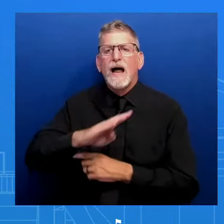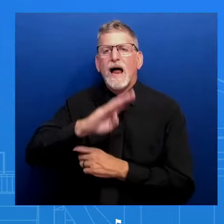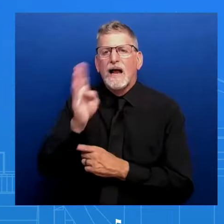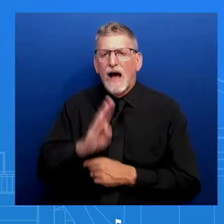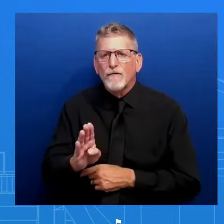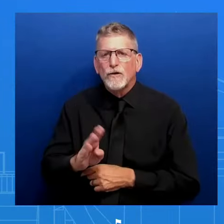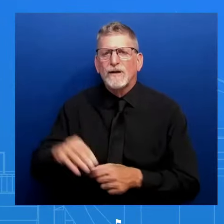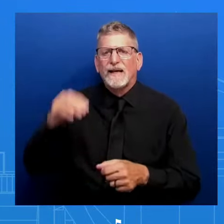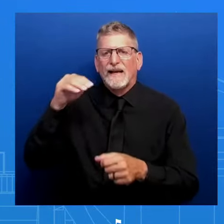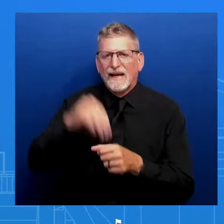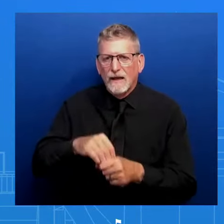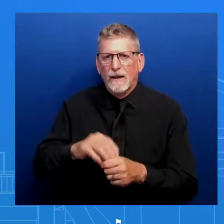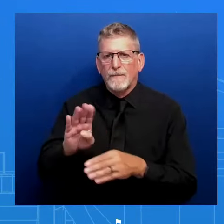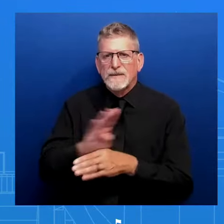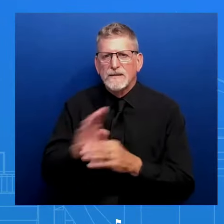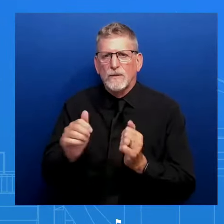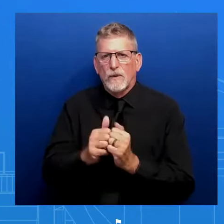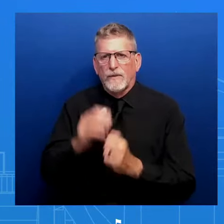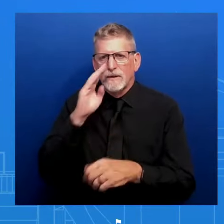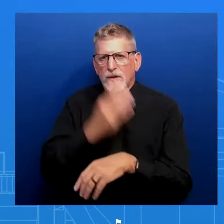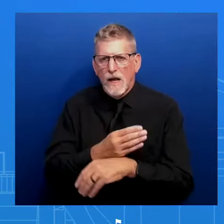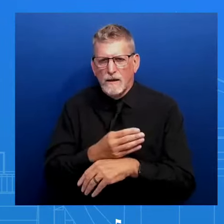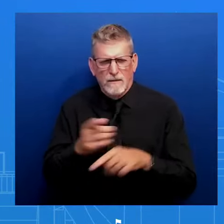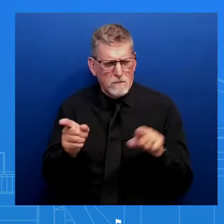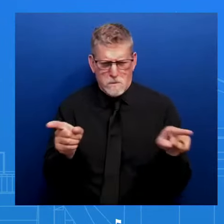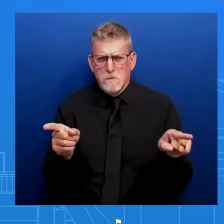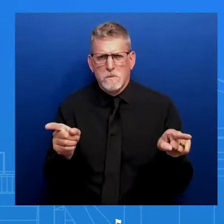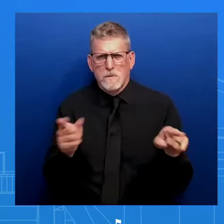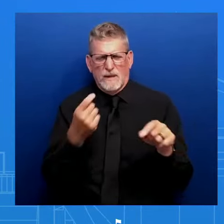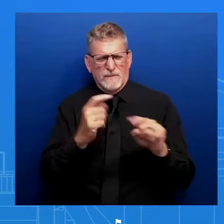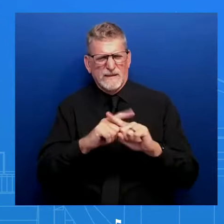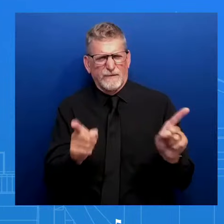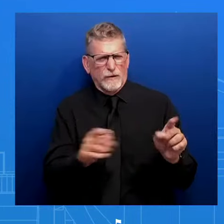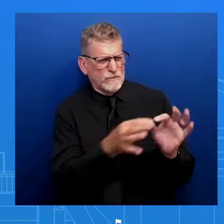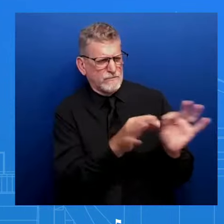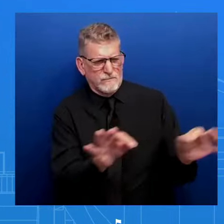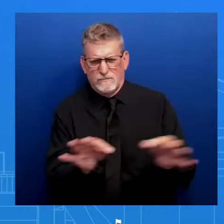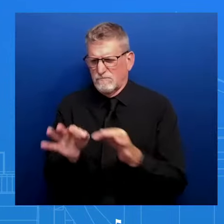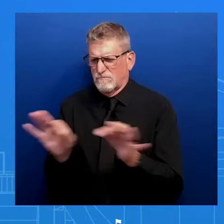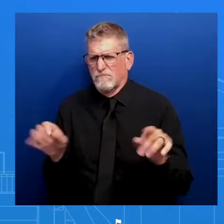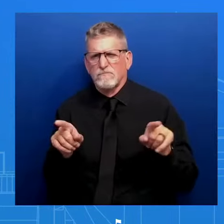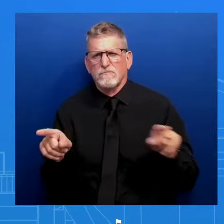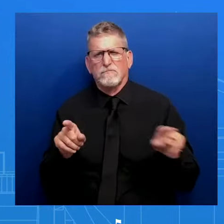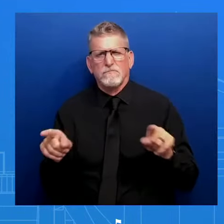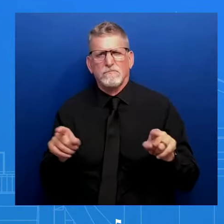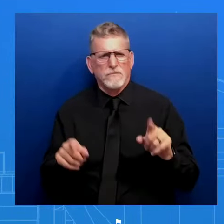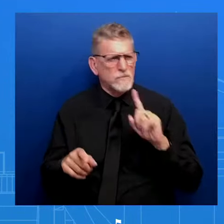So, why the updated language? Which statement is true? Or is this semantics and they're both true?